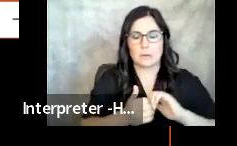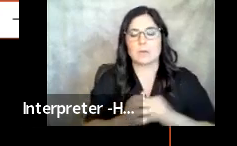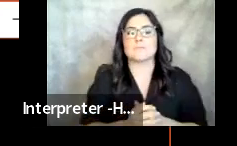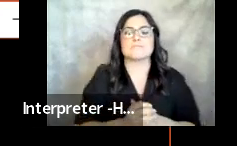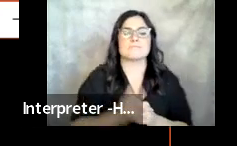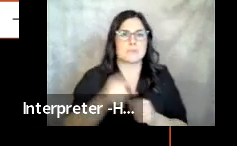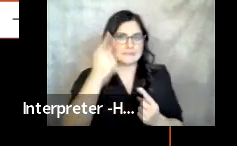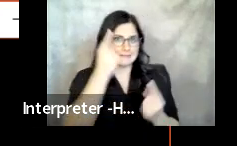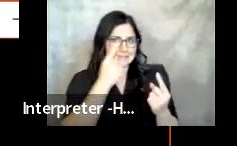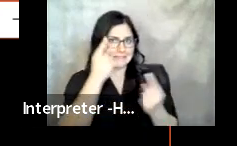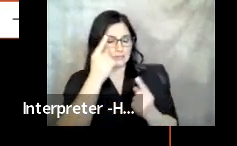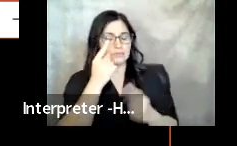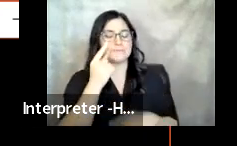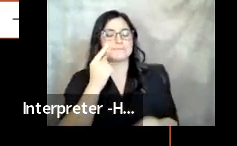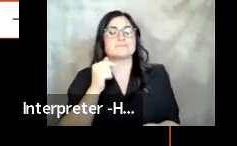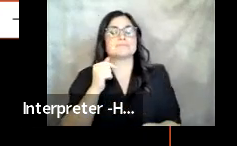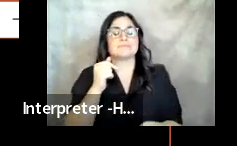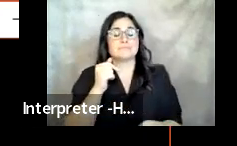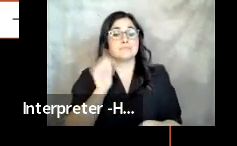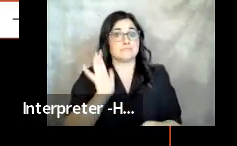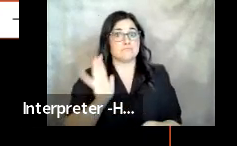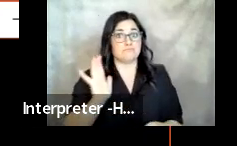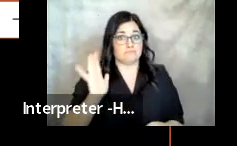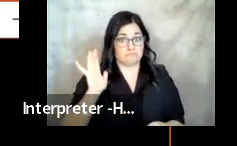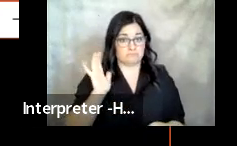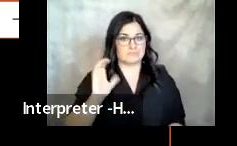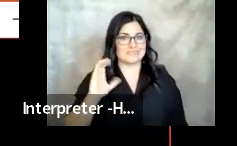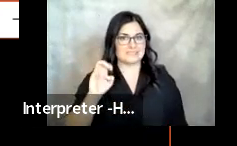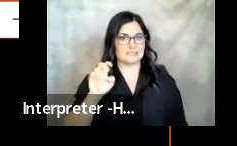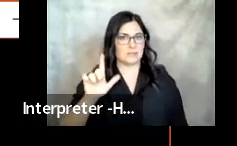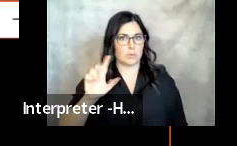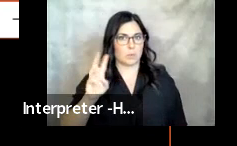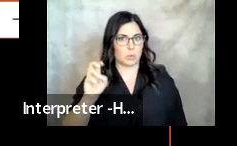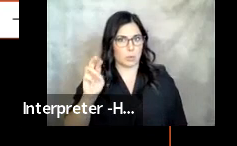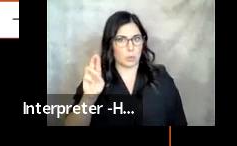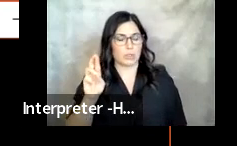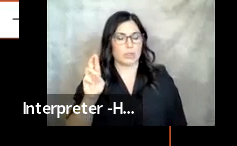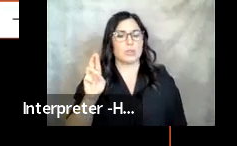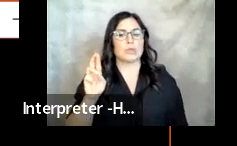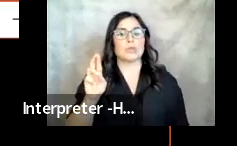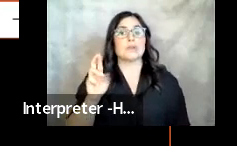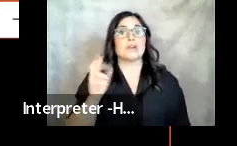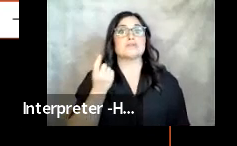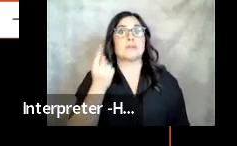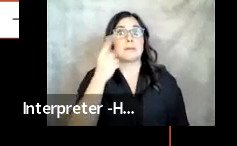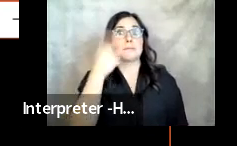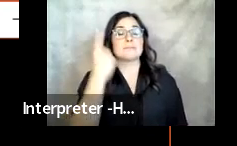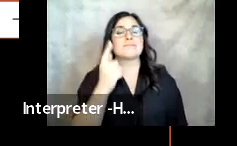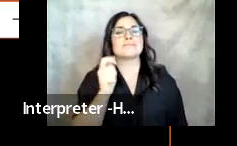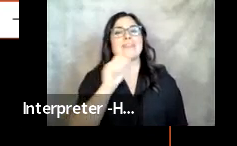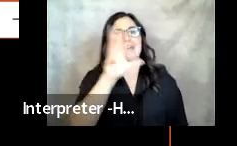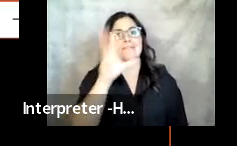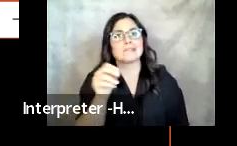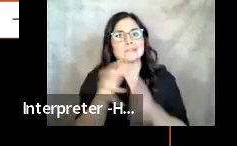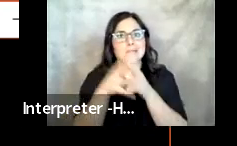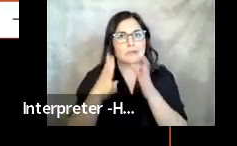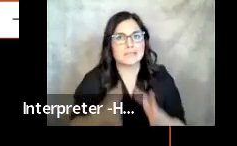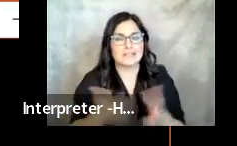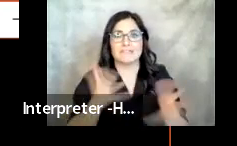In the time of of the Civil War? African-Americans in the South had been freed from slavery.